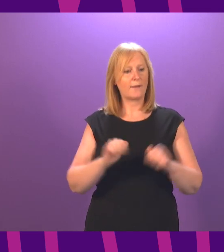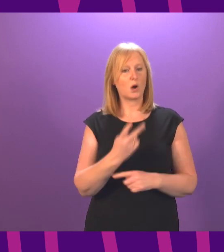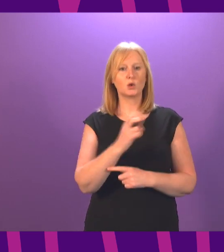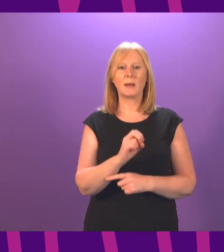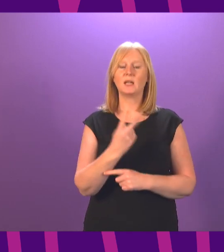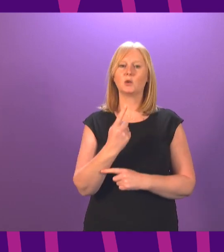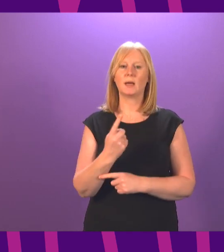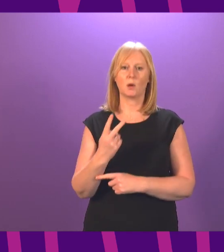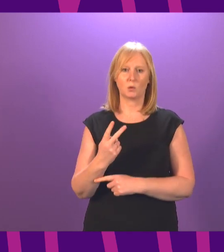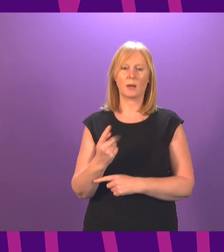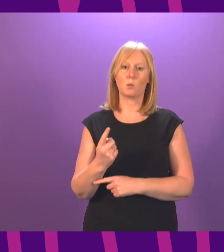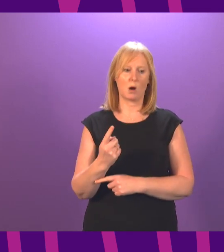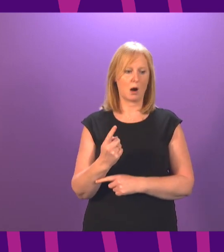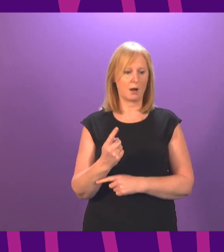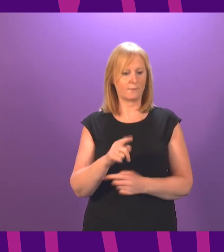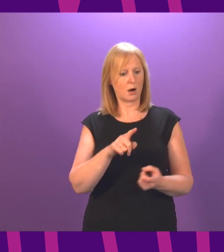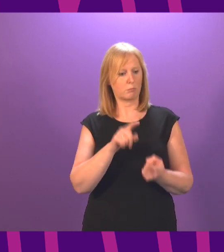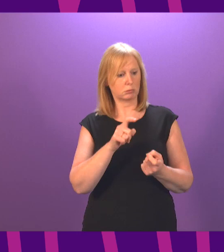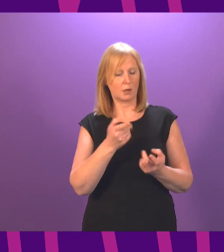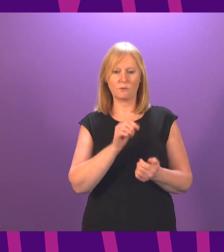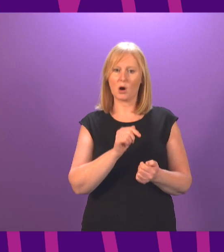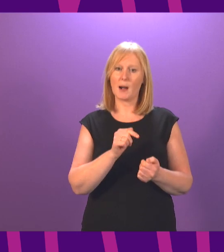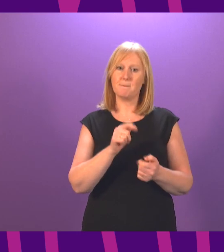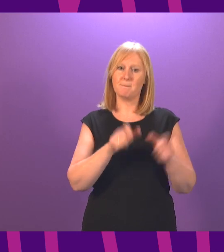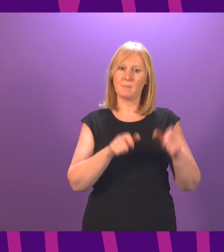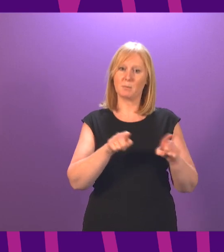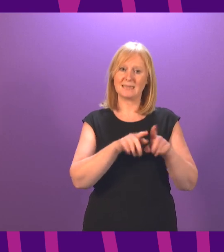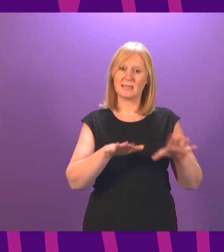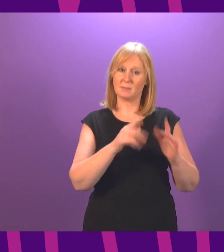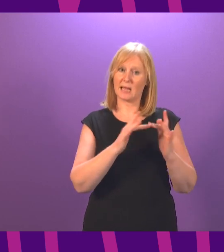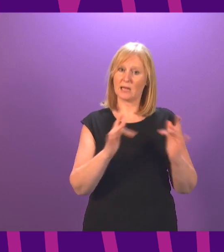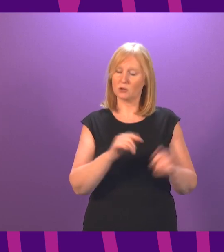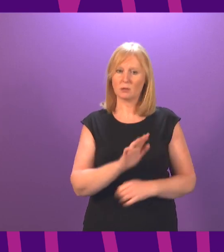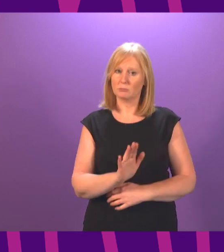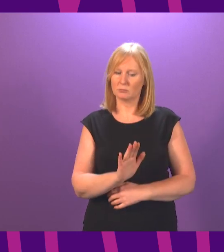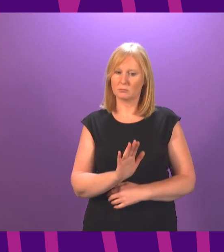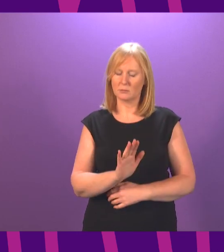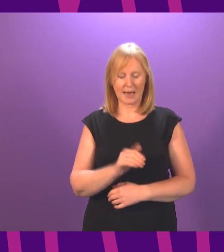as Angela; I listen to those voices, views and opinions literally every single day. I